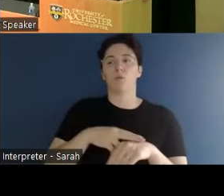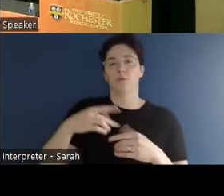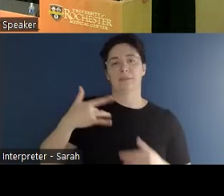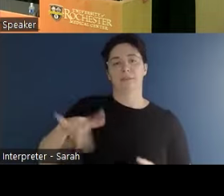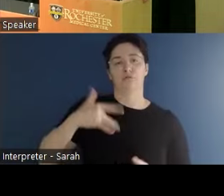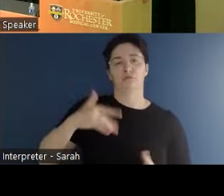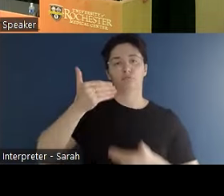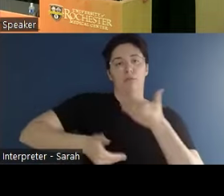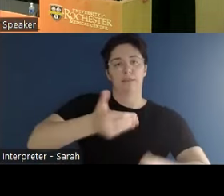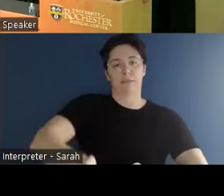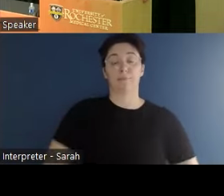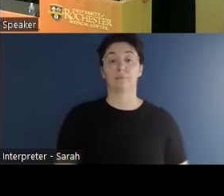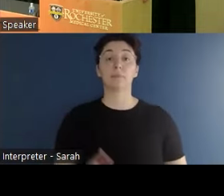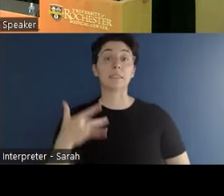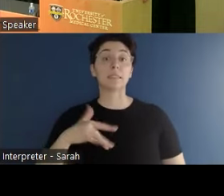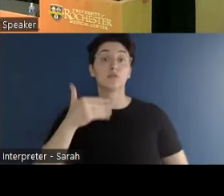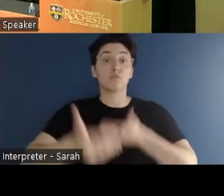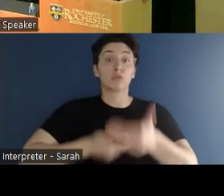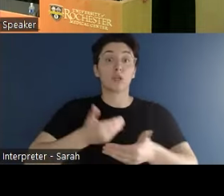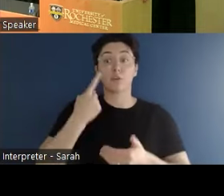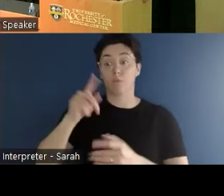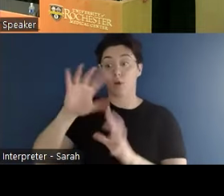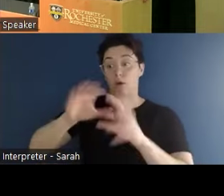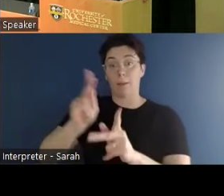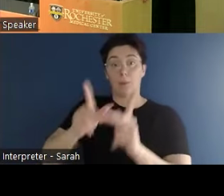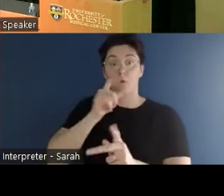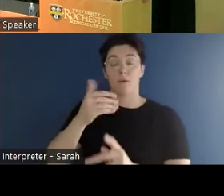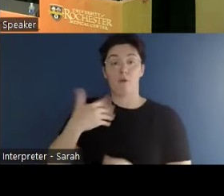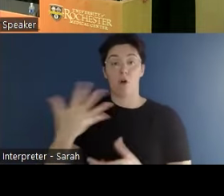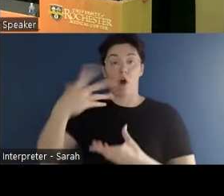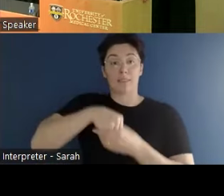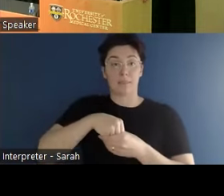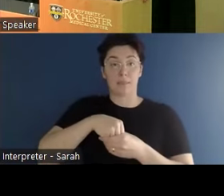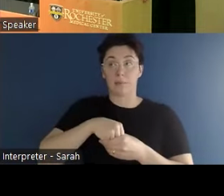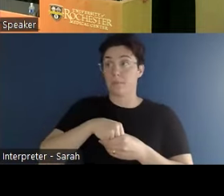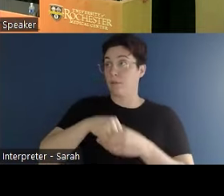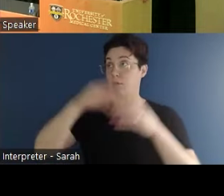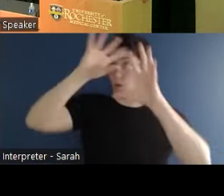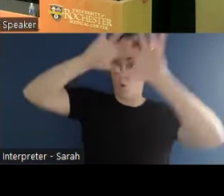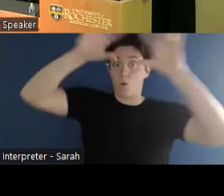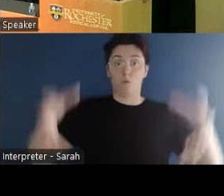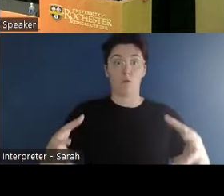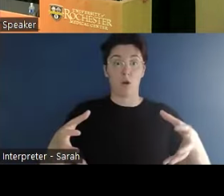sensory processing and autism people sometimes conceptualize difficulties overall as well as